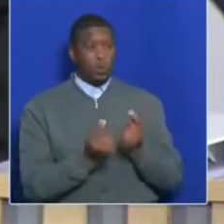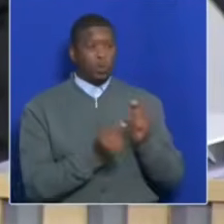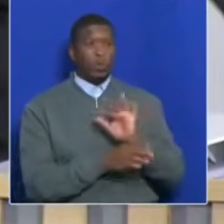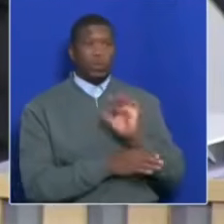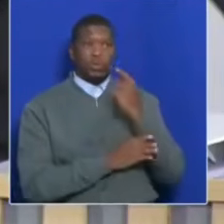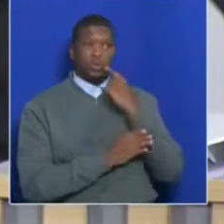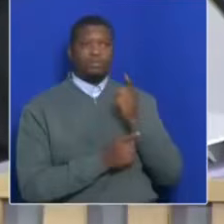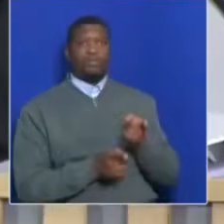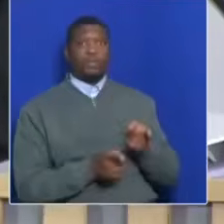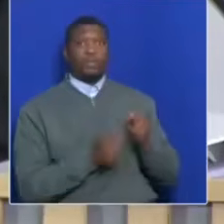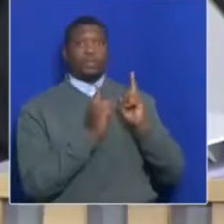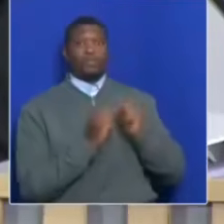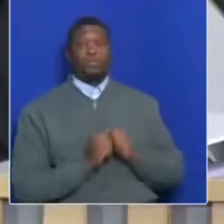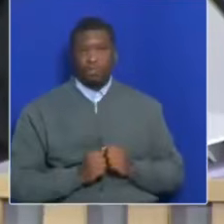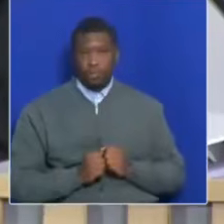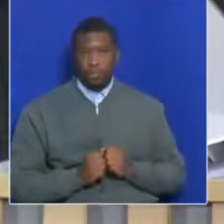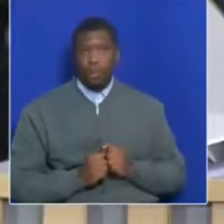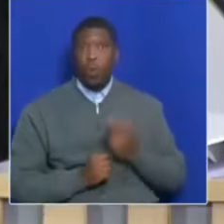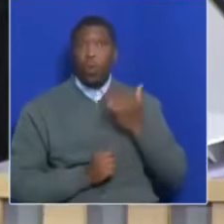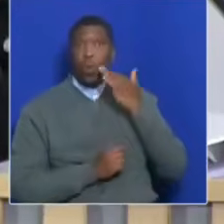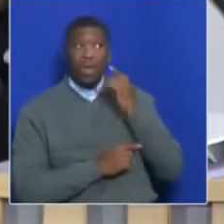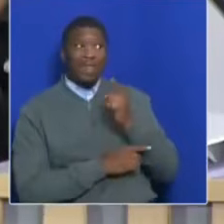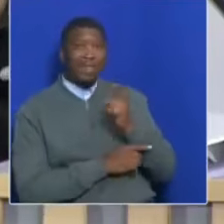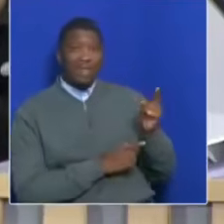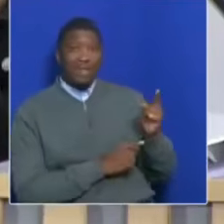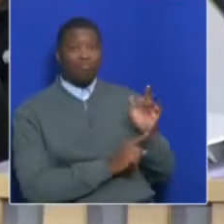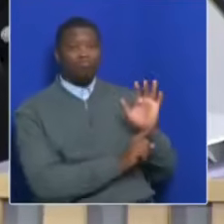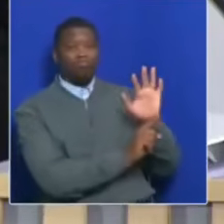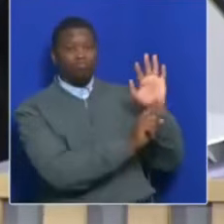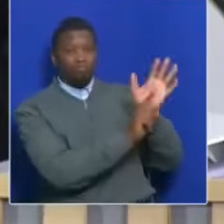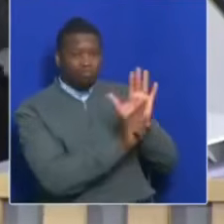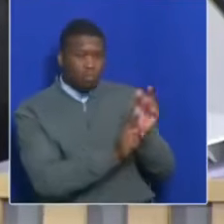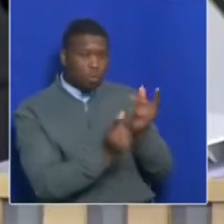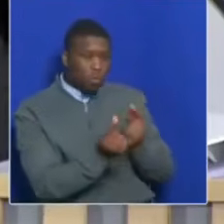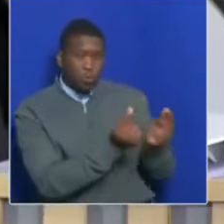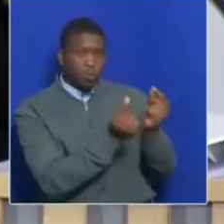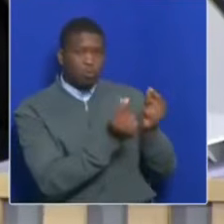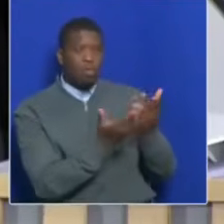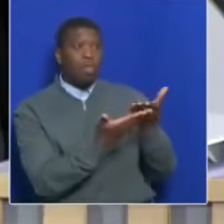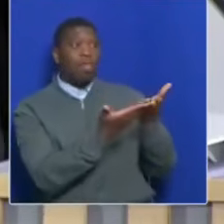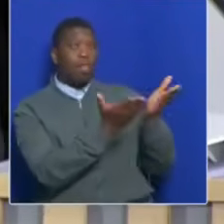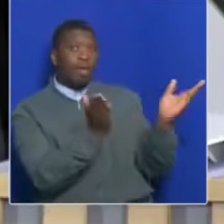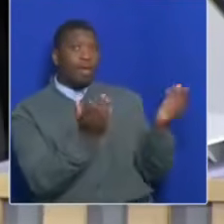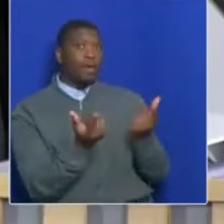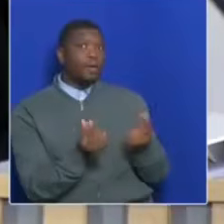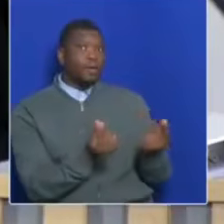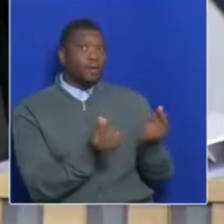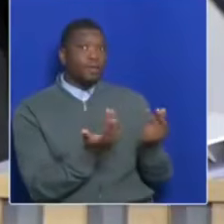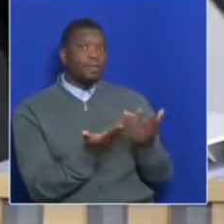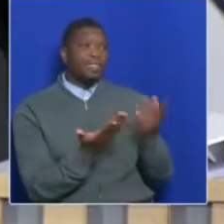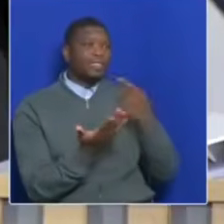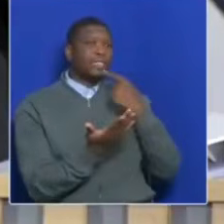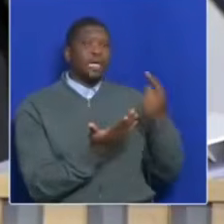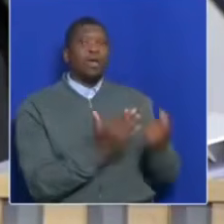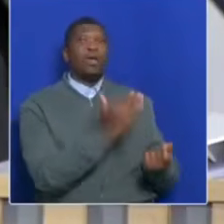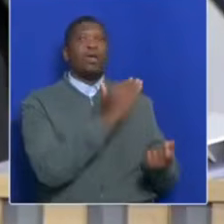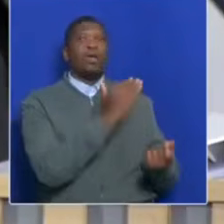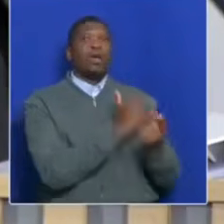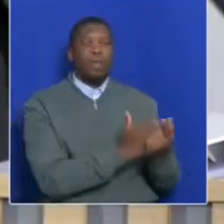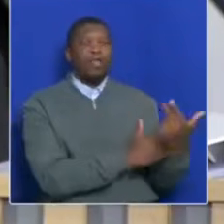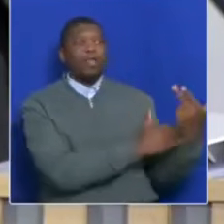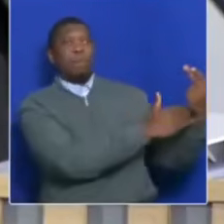they go to those premises they allegly they allege that they come under fire and they fired back. Now